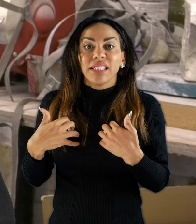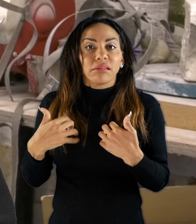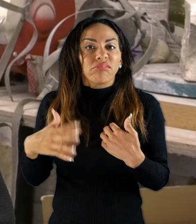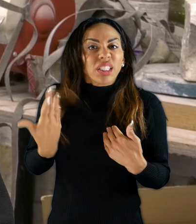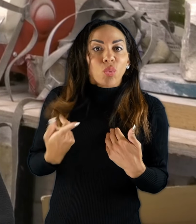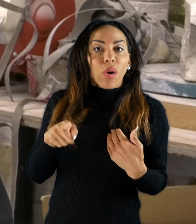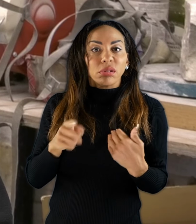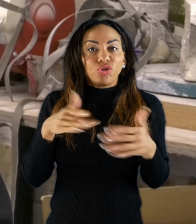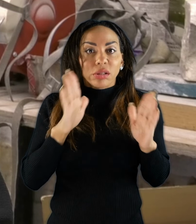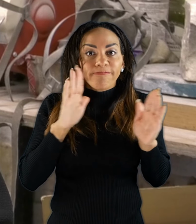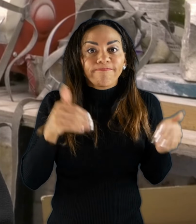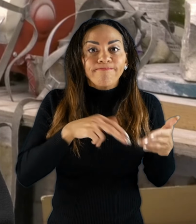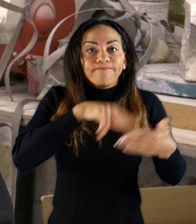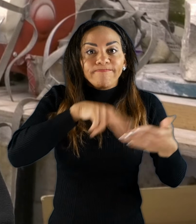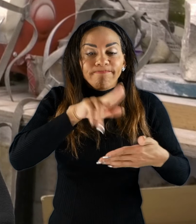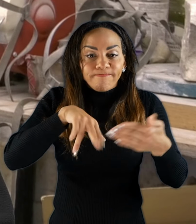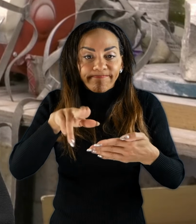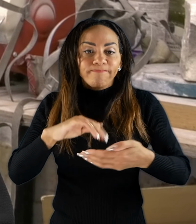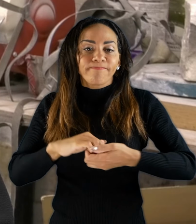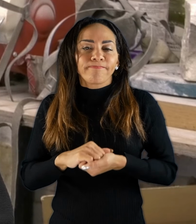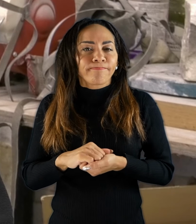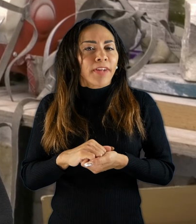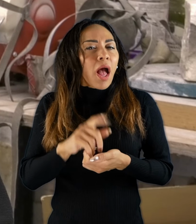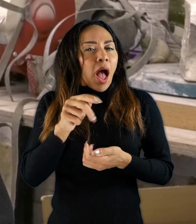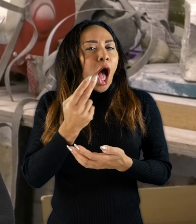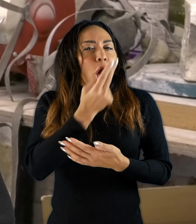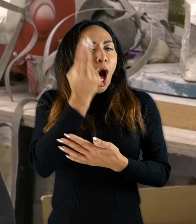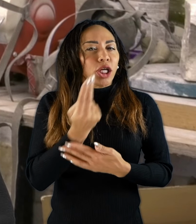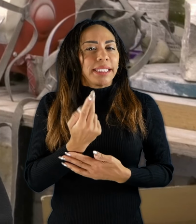wrapped up in being an artist that people don't think about. They think it's just about coming in